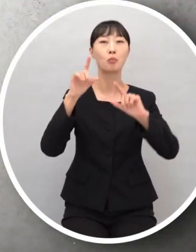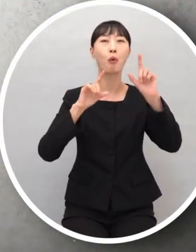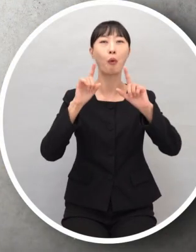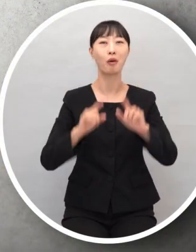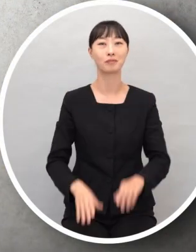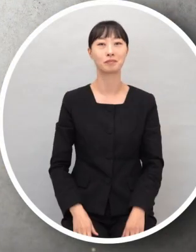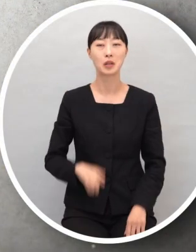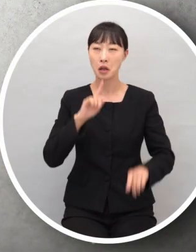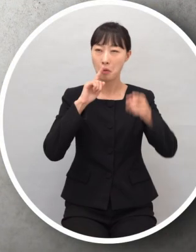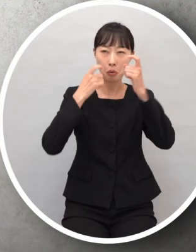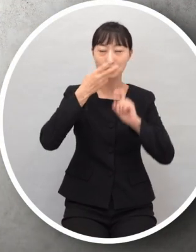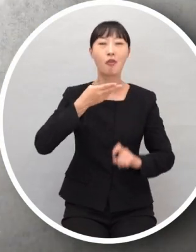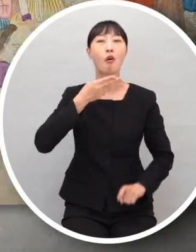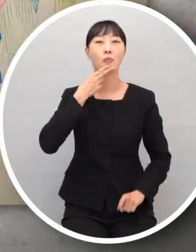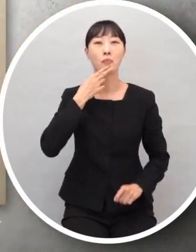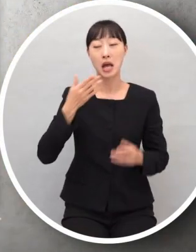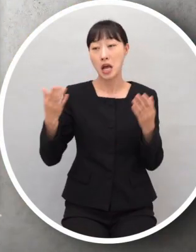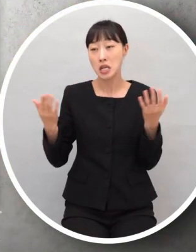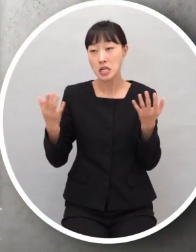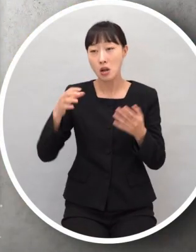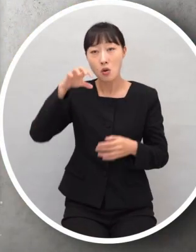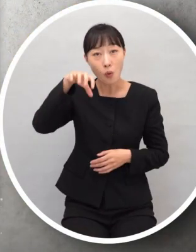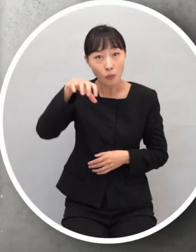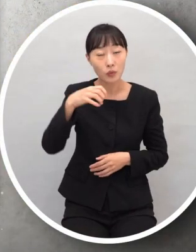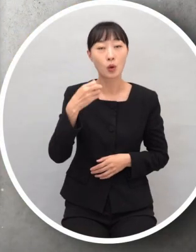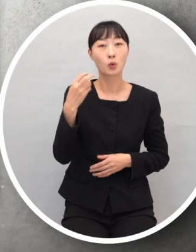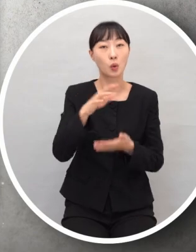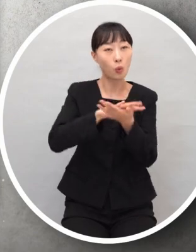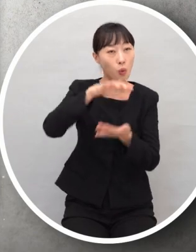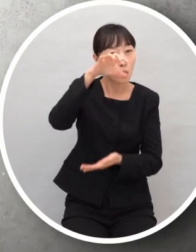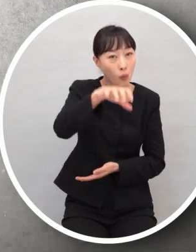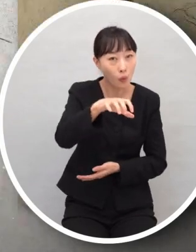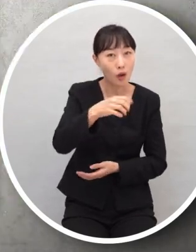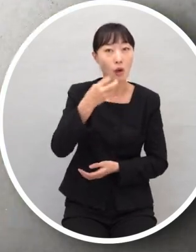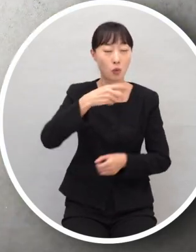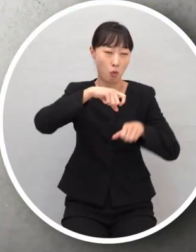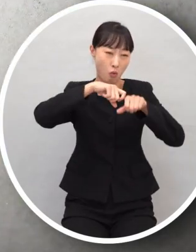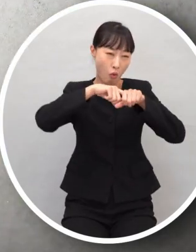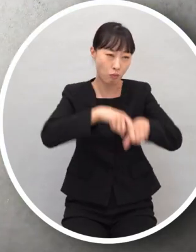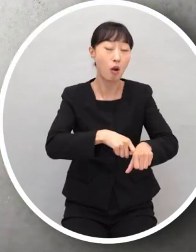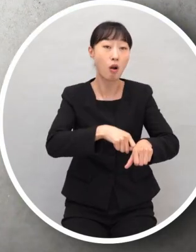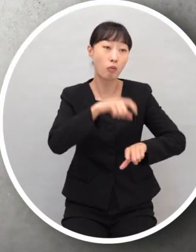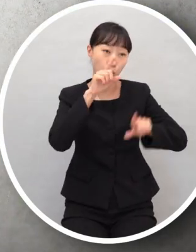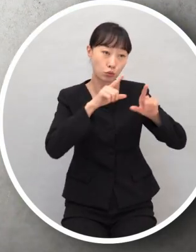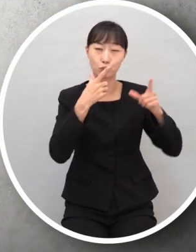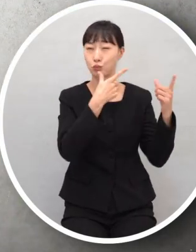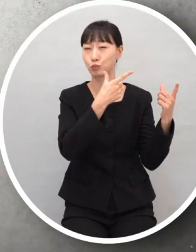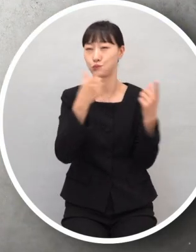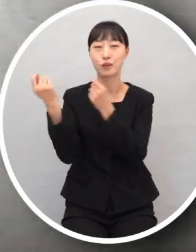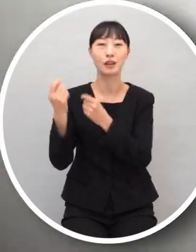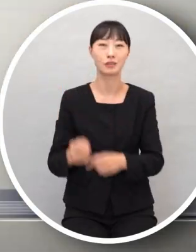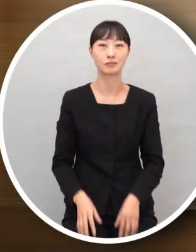That emotionless face can be found everywhere: on field workers, children playing, and even criminals under torture.